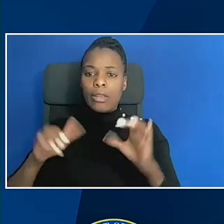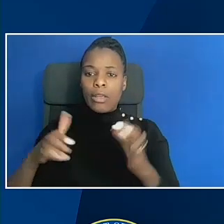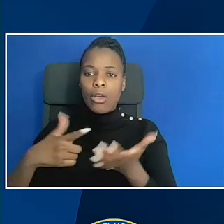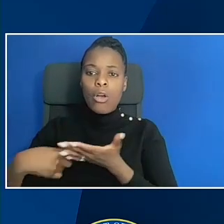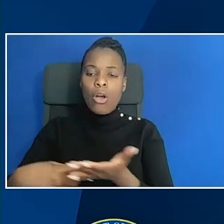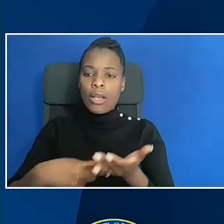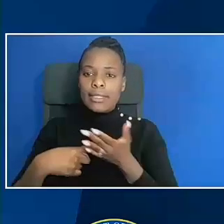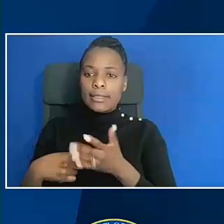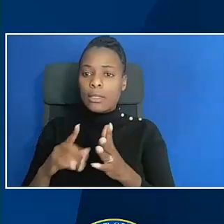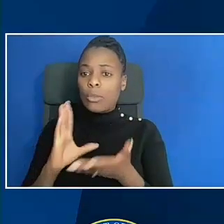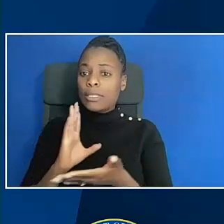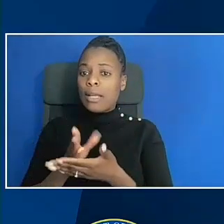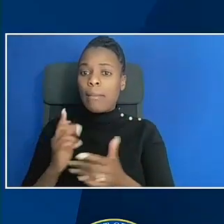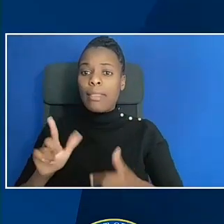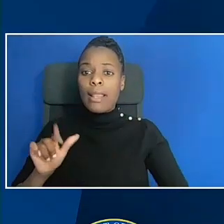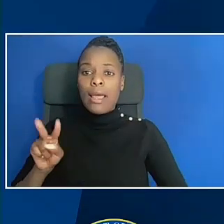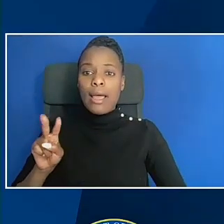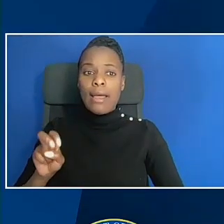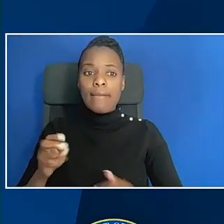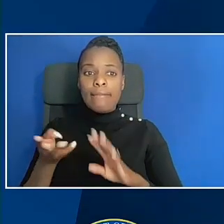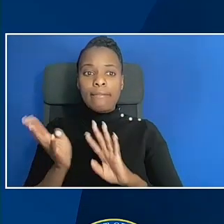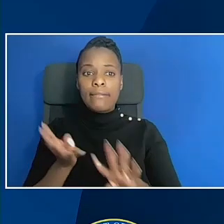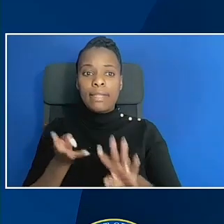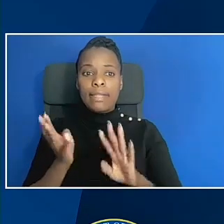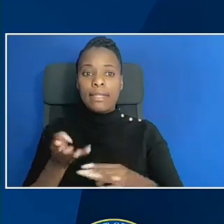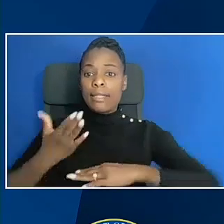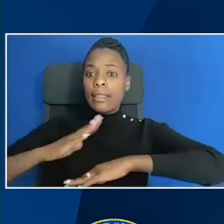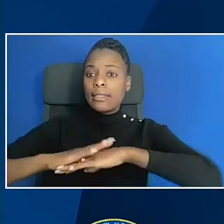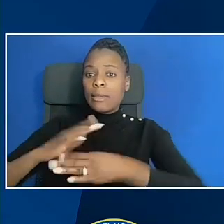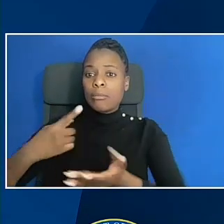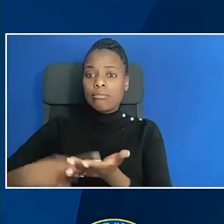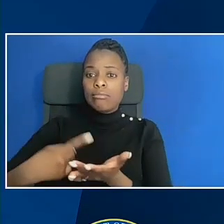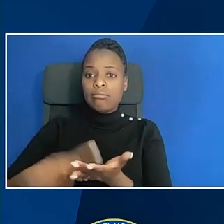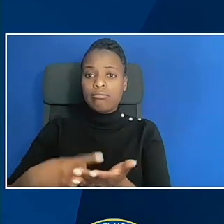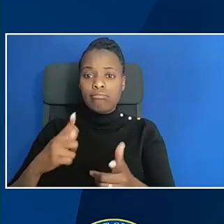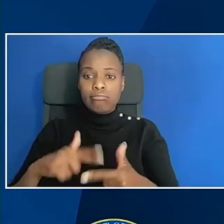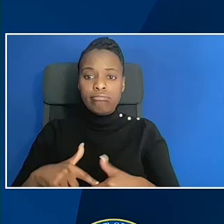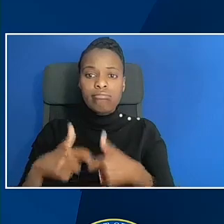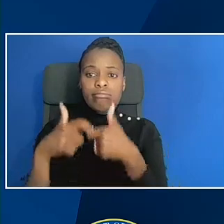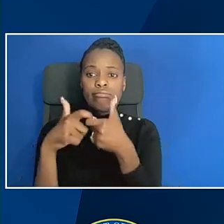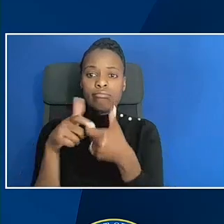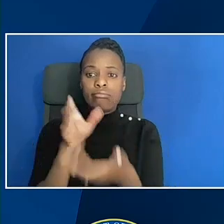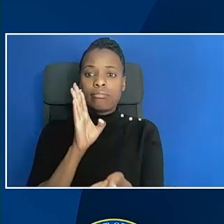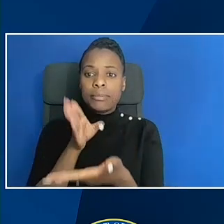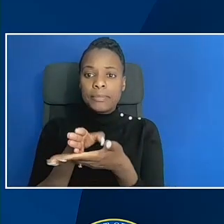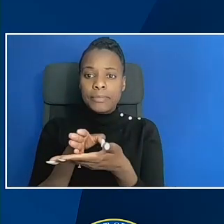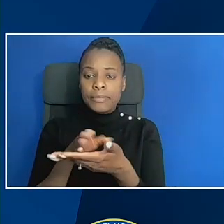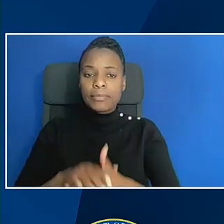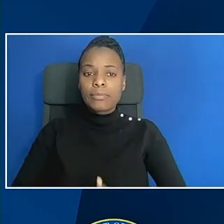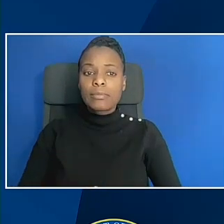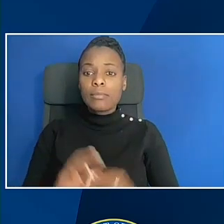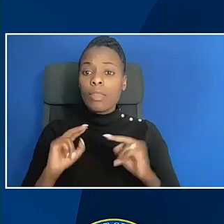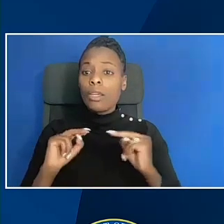. The table discussions cease. The negotiators are free to, you know, do